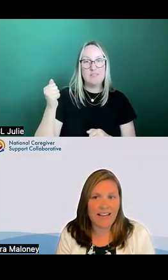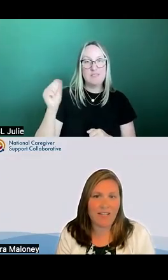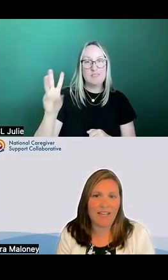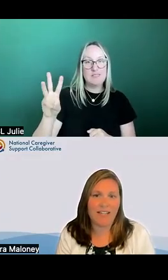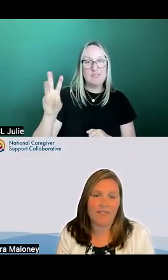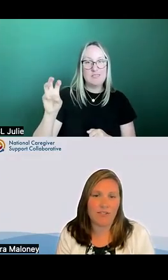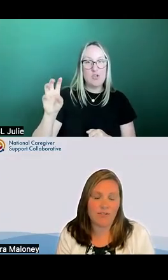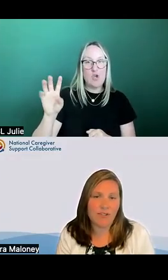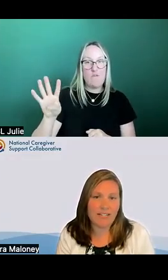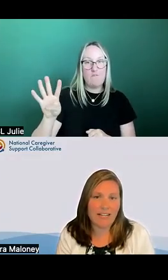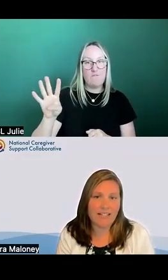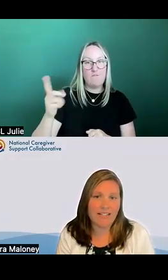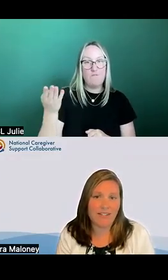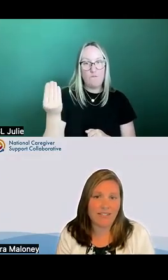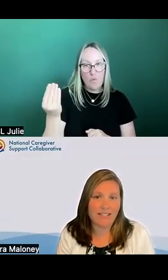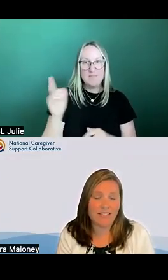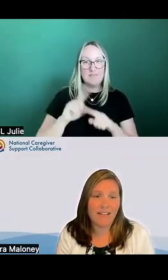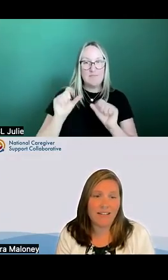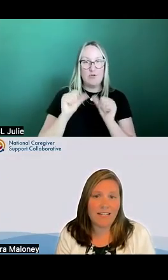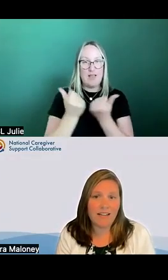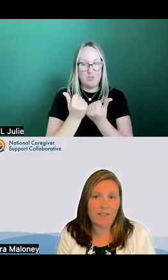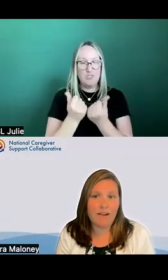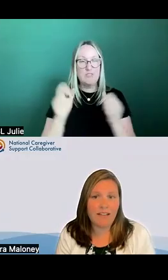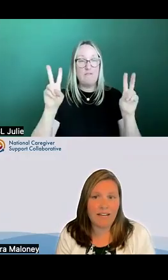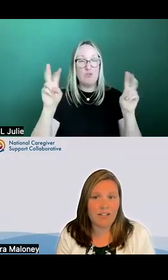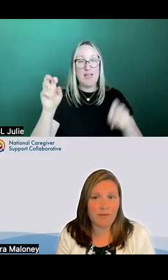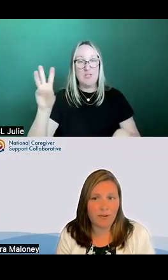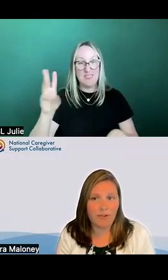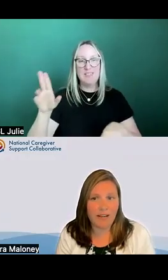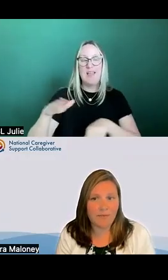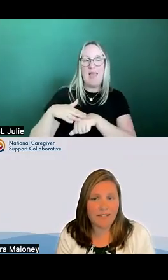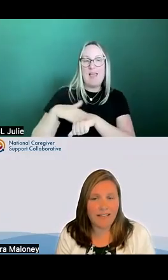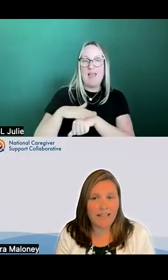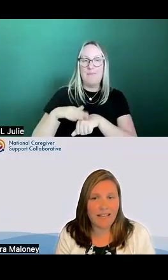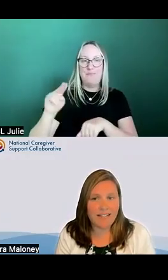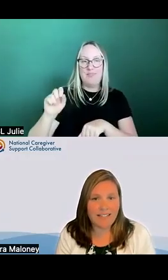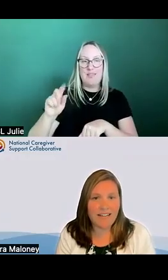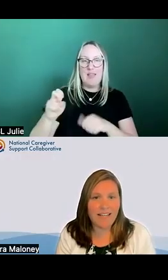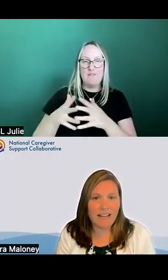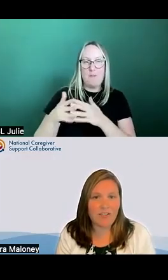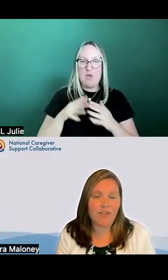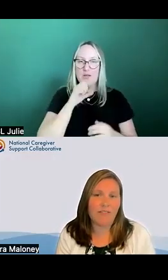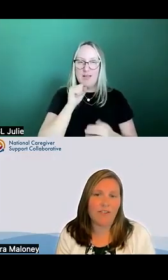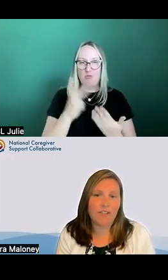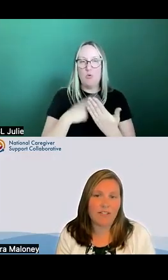advocates for 290 Title VI Native American aging programs and is leading a national effort to